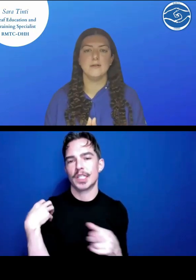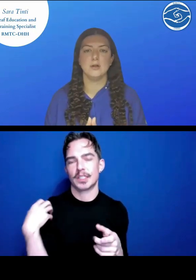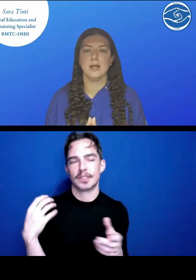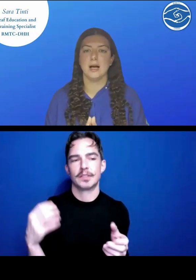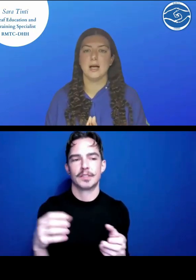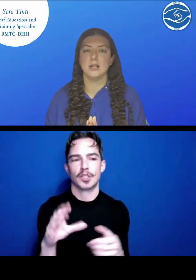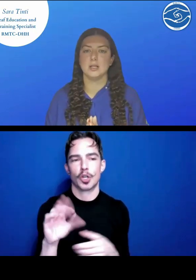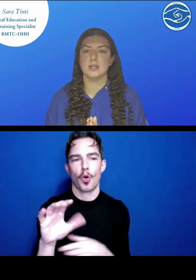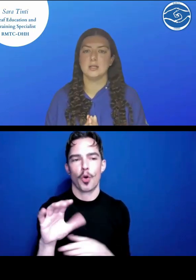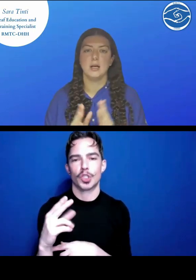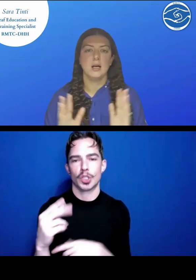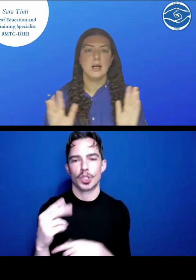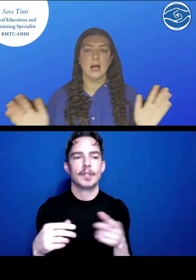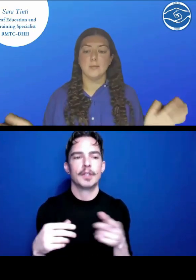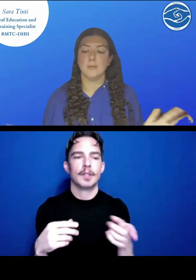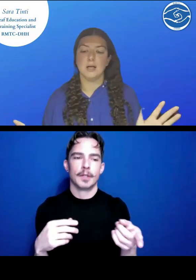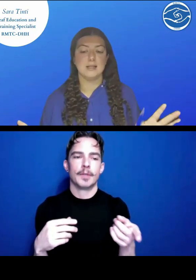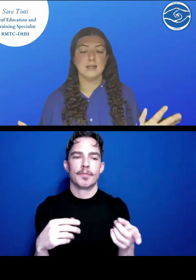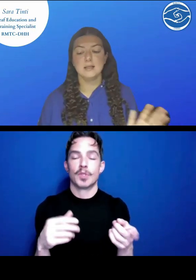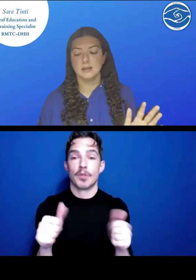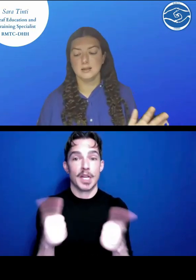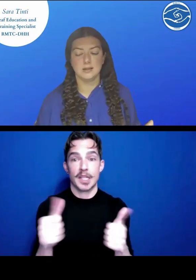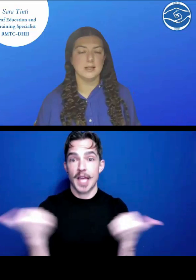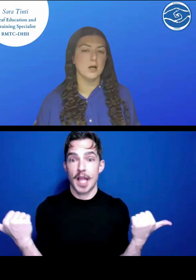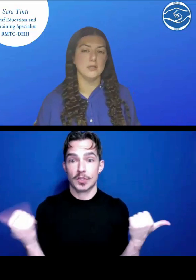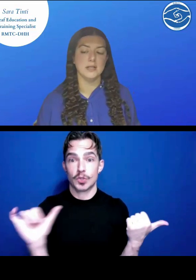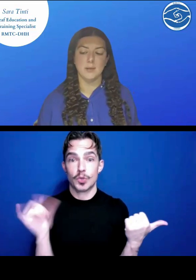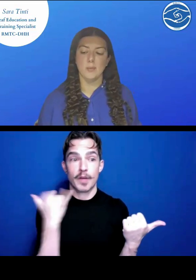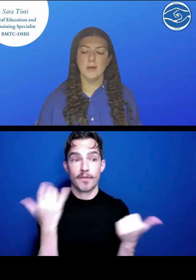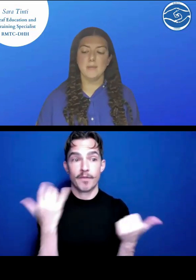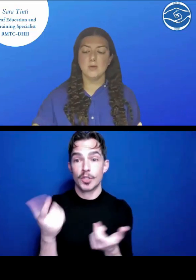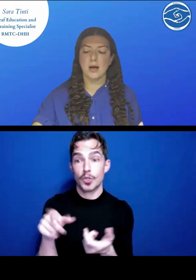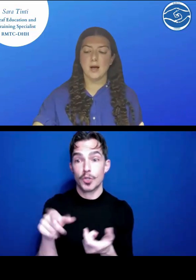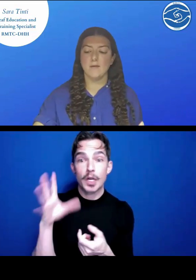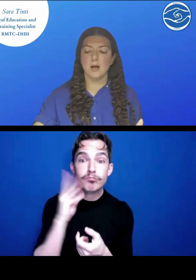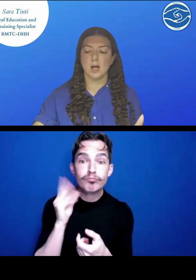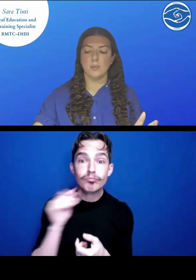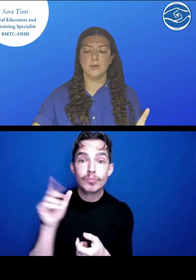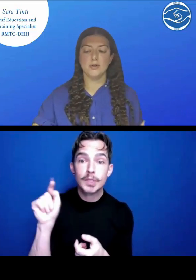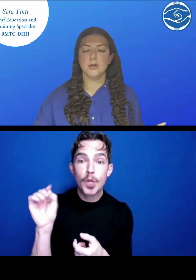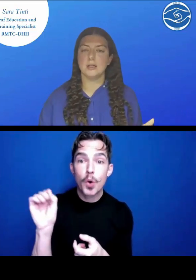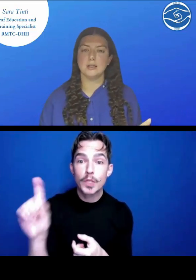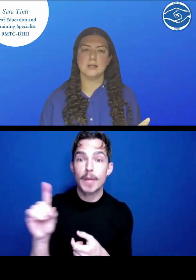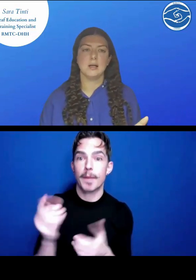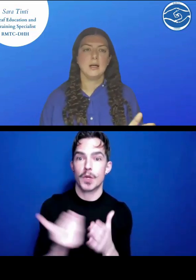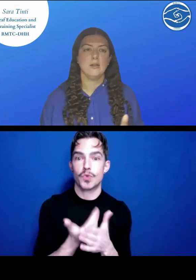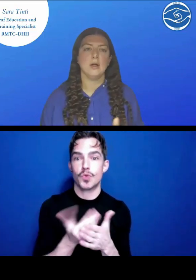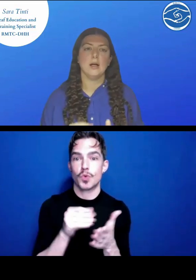even if you're like, I just I'm a seasoned TOD, but maybe you have a couple new students